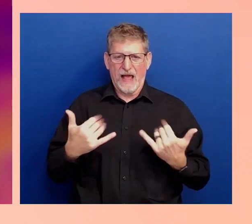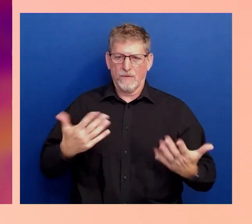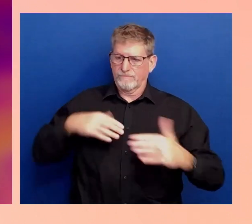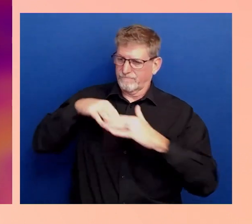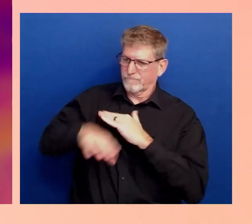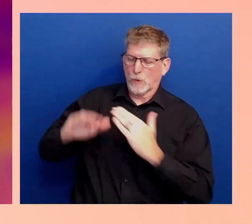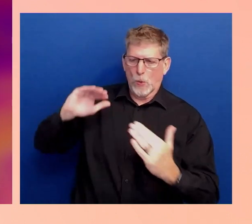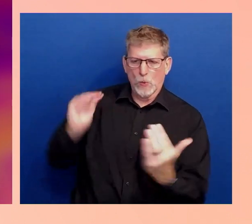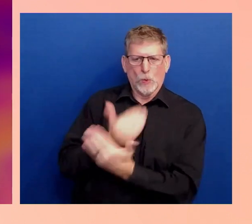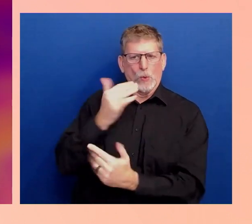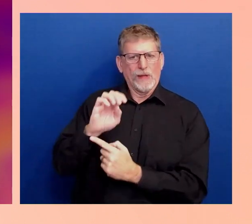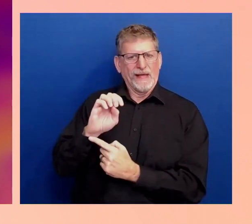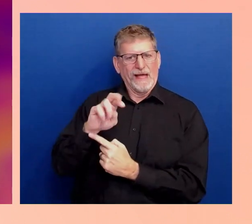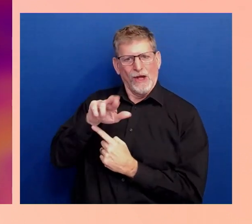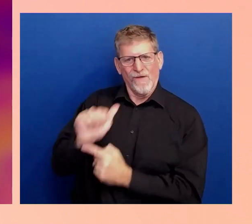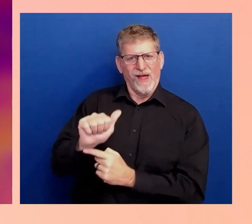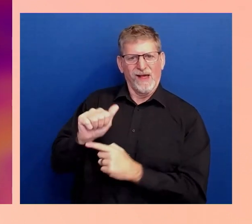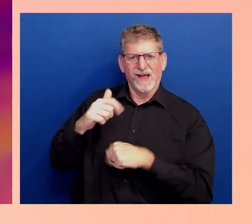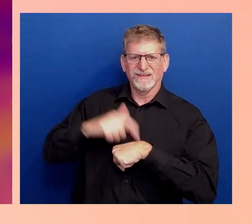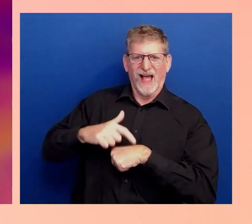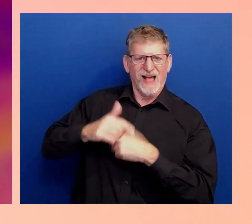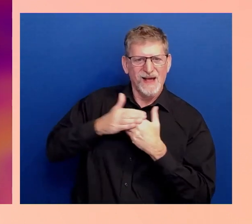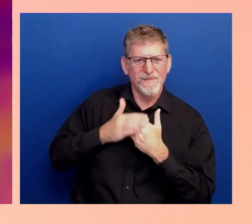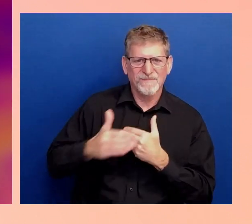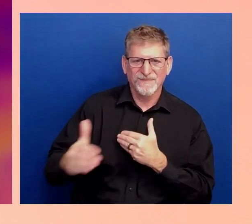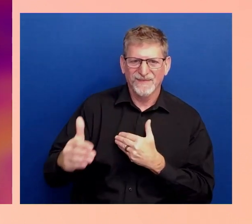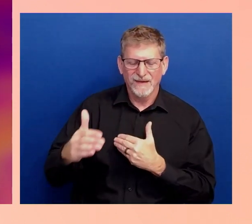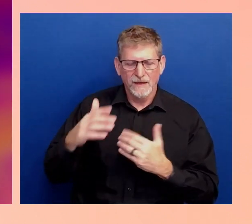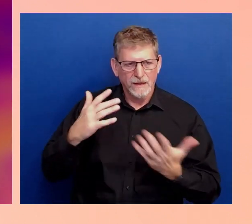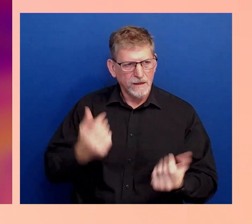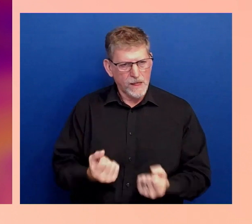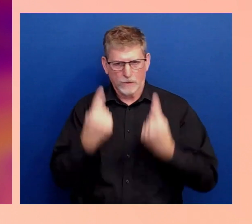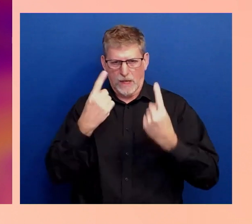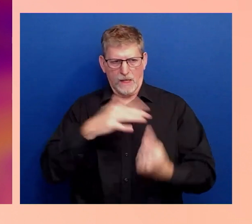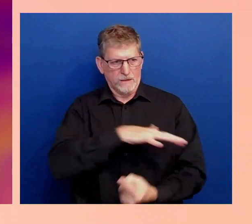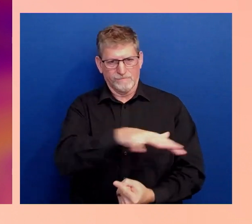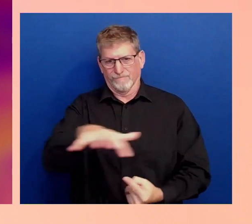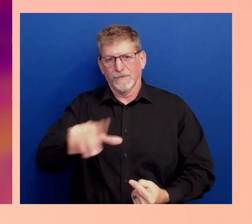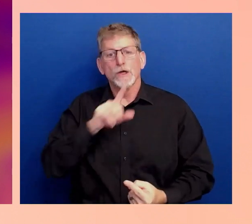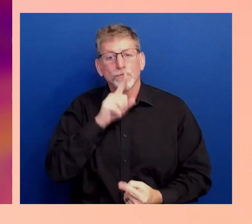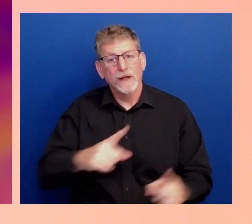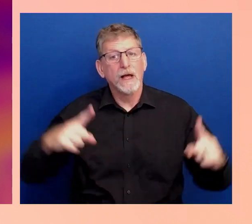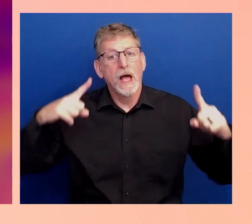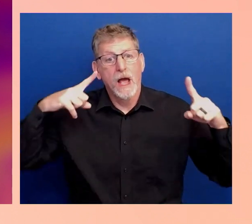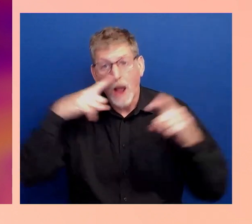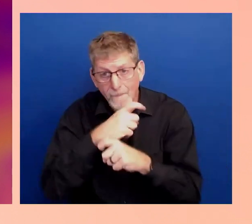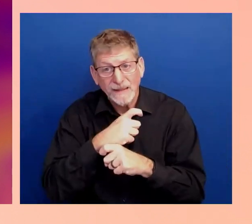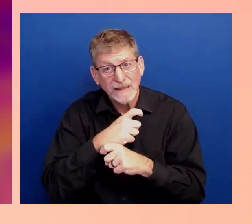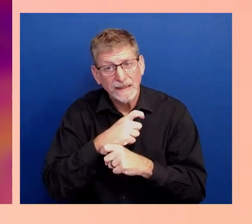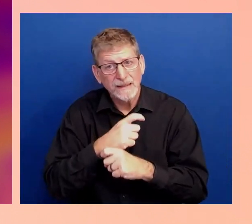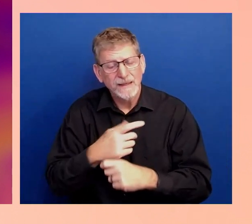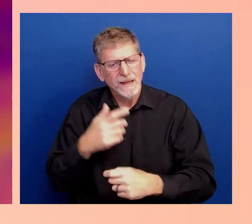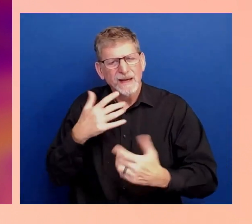complexity is becoming enabled by brand-new technology. Latest thing of course,